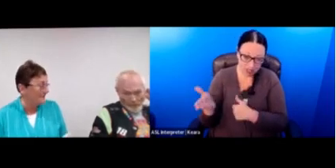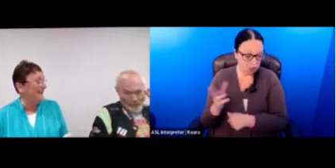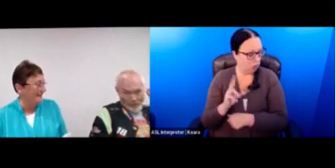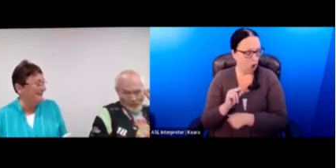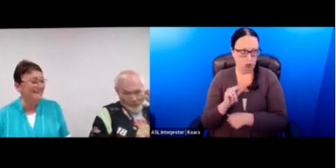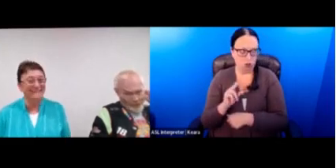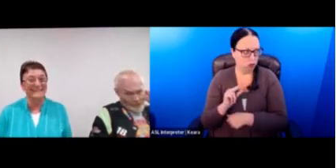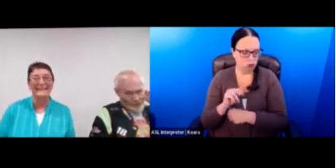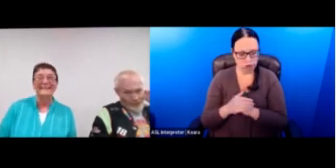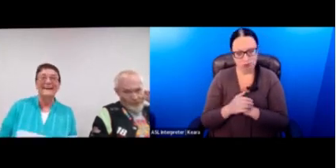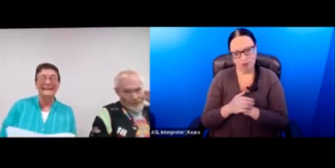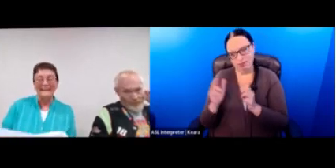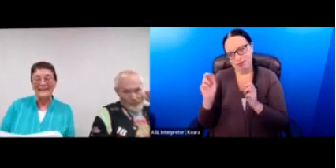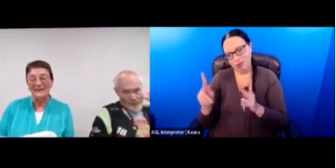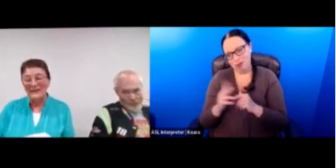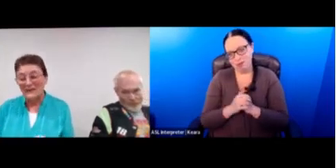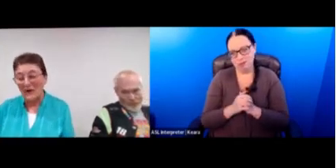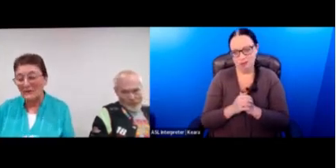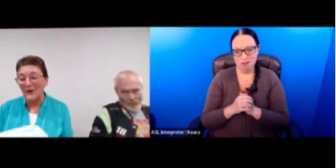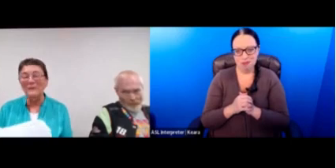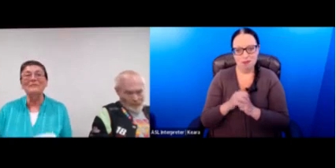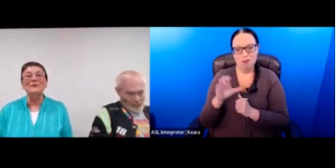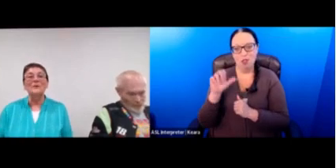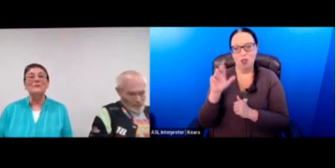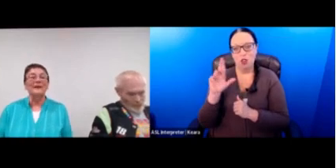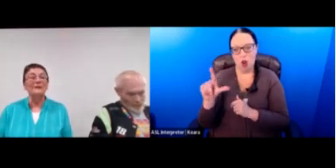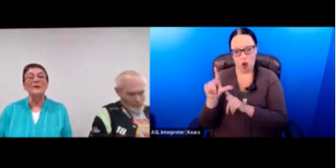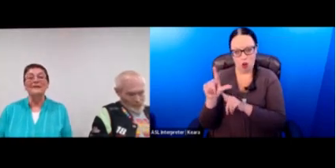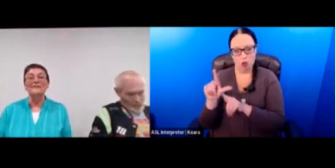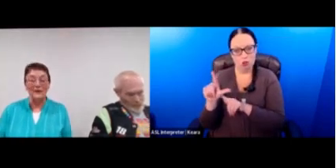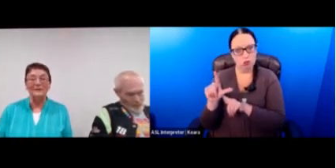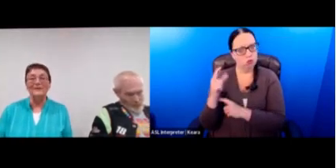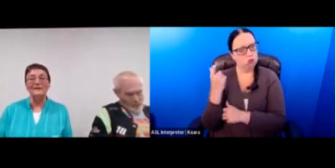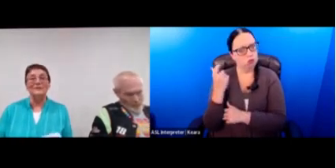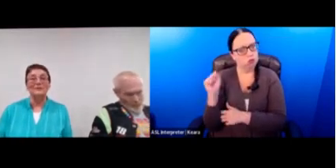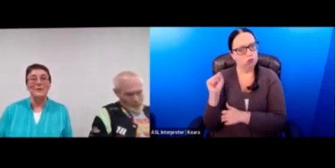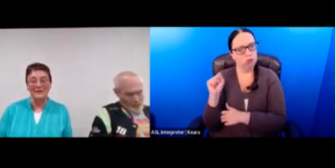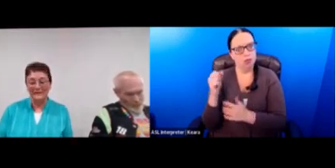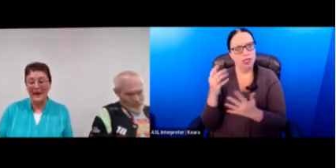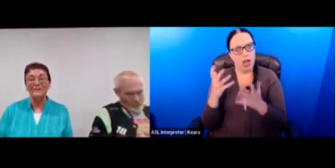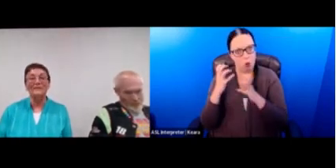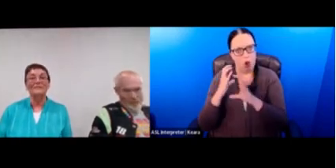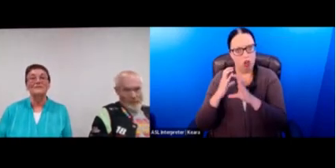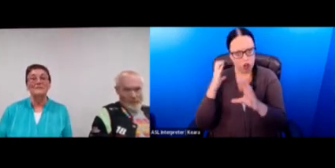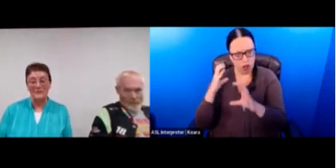Okay. Yeah, Karl. Karl Karl is very grateful that he wanted a trailer in a trailer park. And that was his vision of a